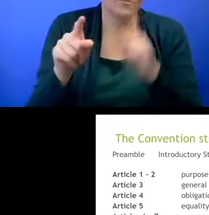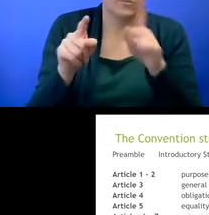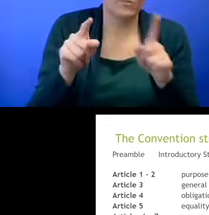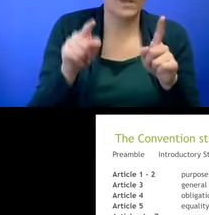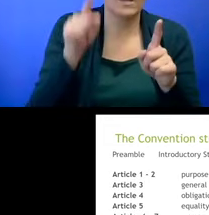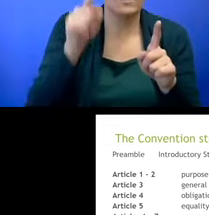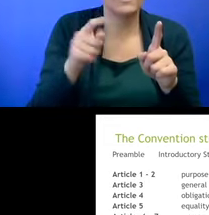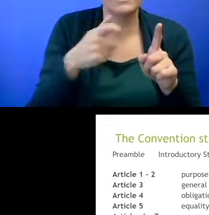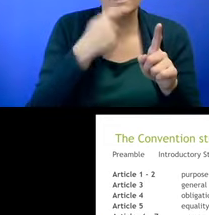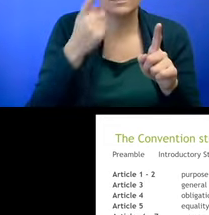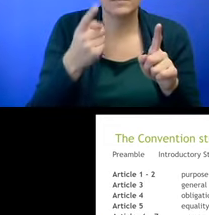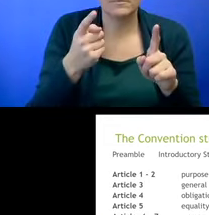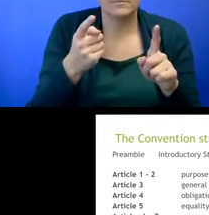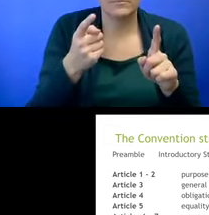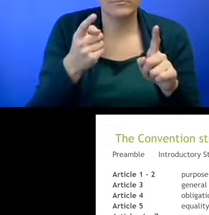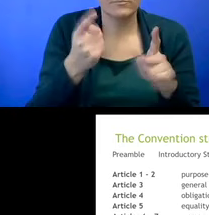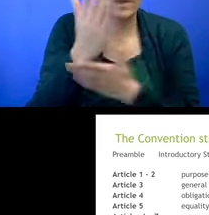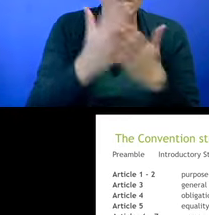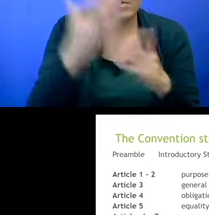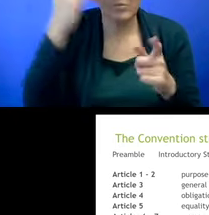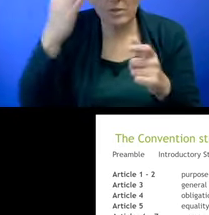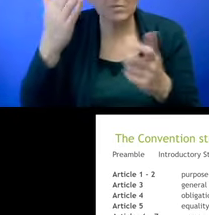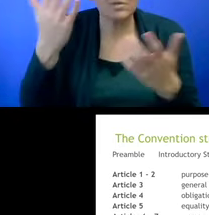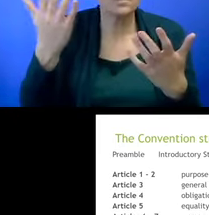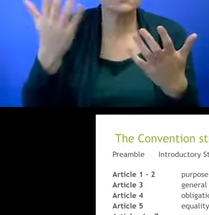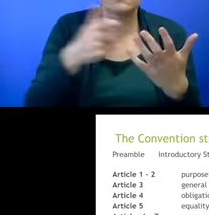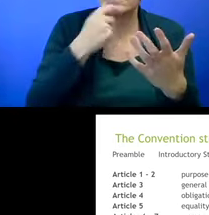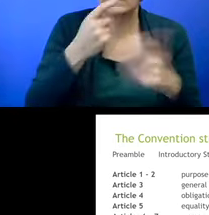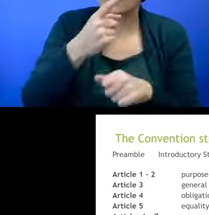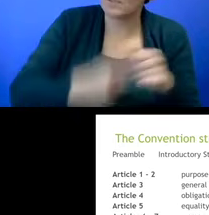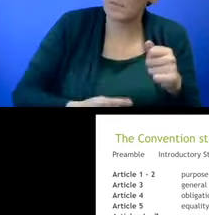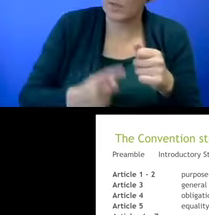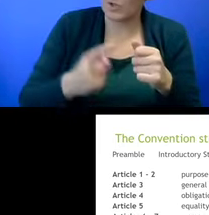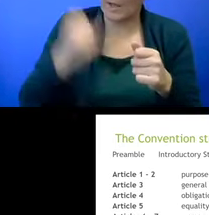This outlines certain principles, noting that disability is an evolving concept;